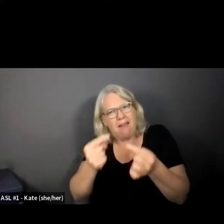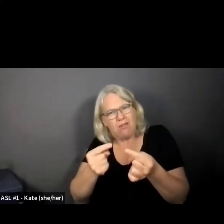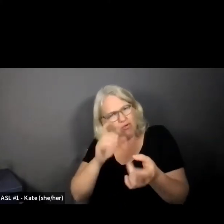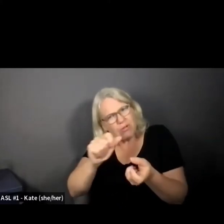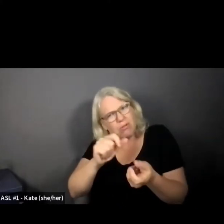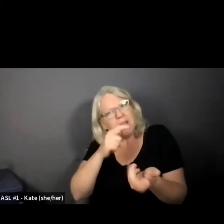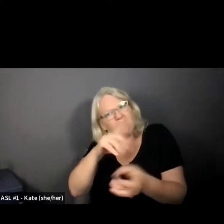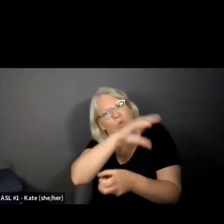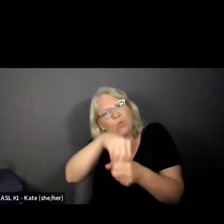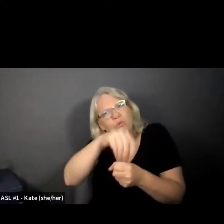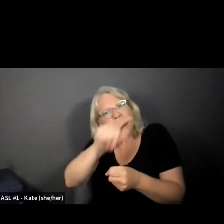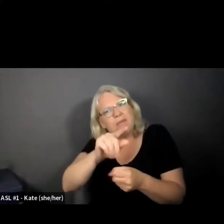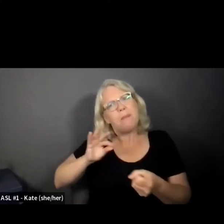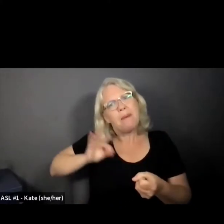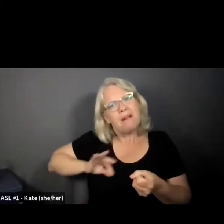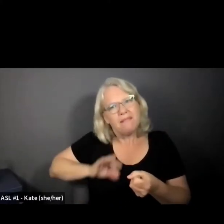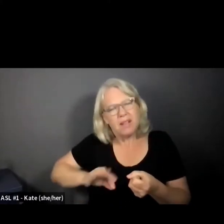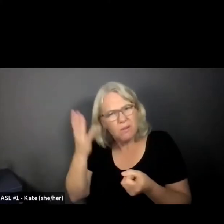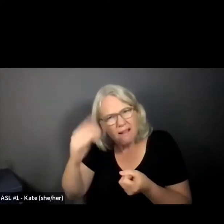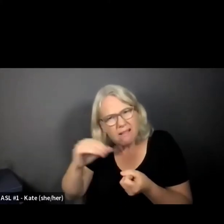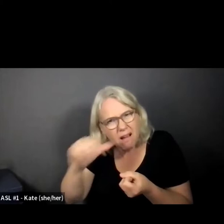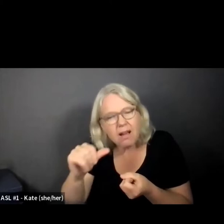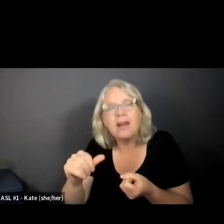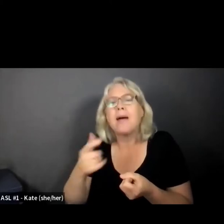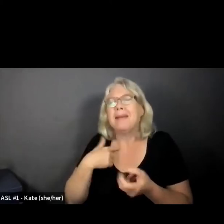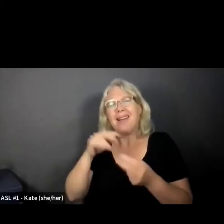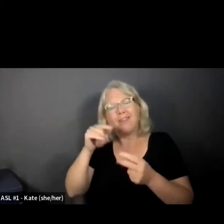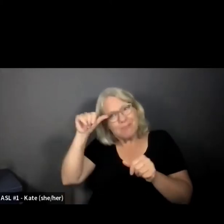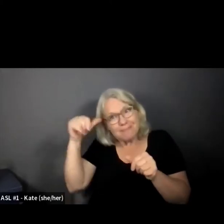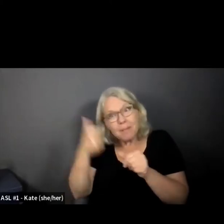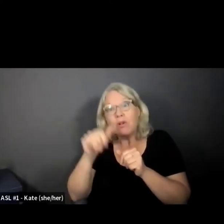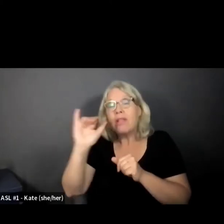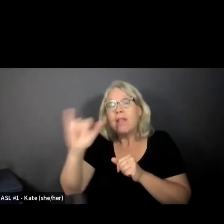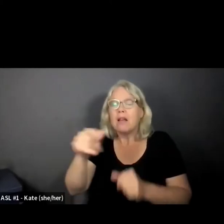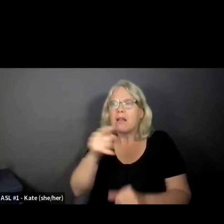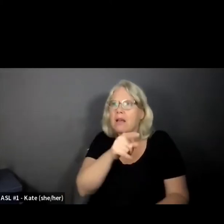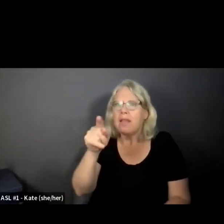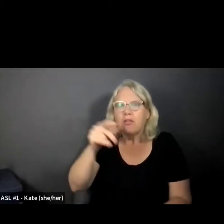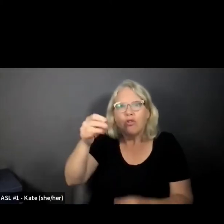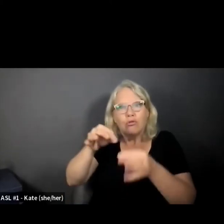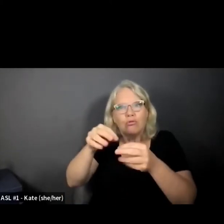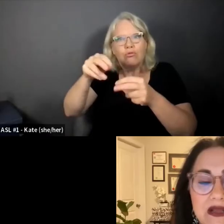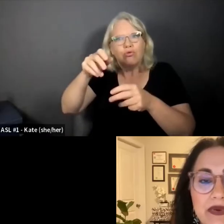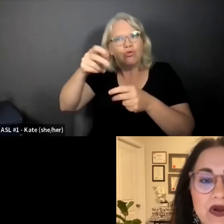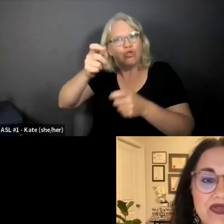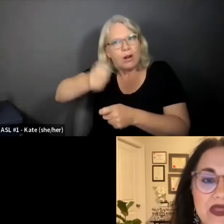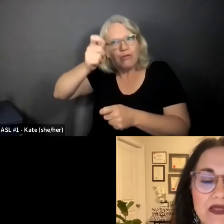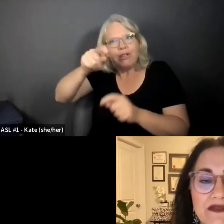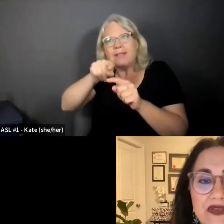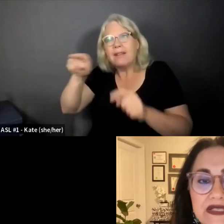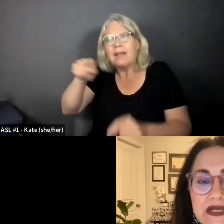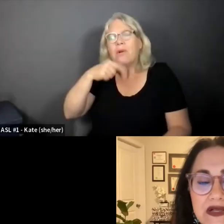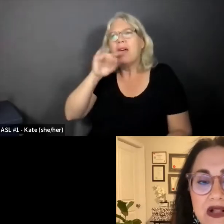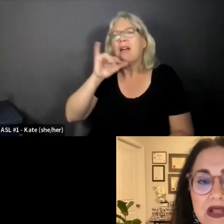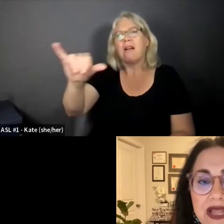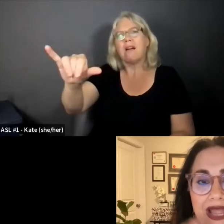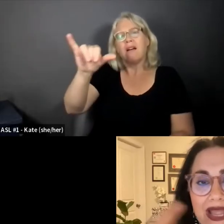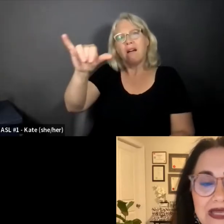THEY UNDERSTOOD THE HYBRID NATURE OF CHRONIC PAIN AS COEXISTING BOTH IN THE PHYSICAL AND